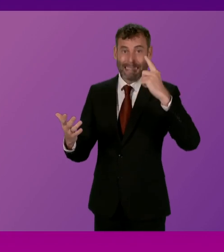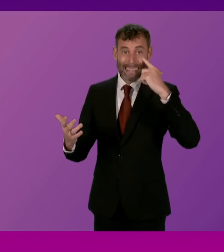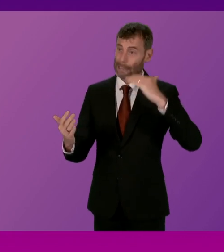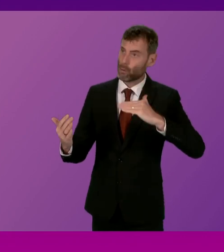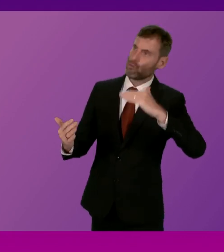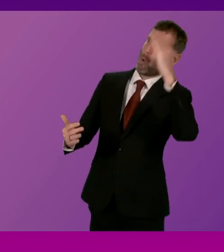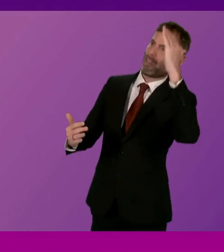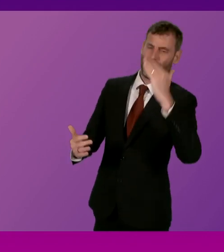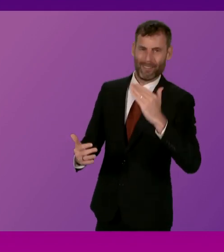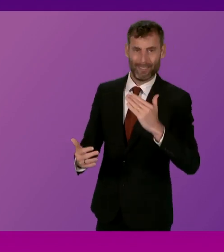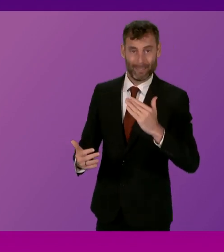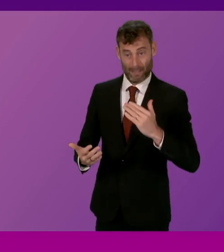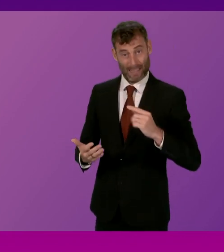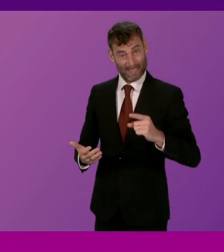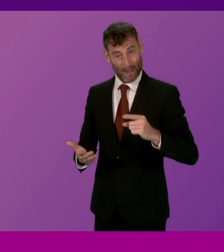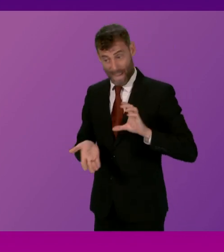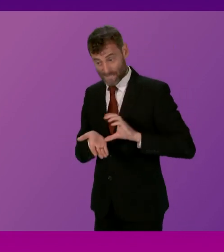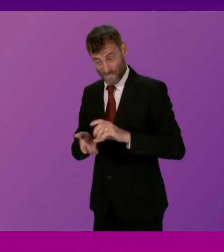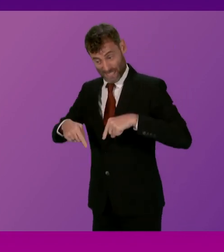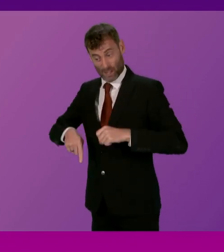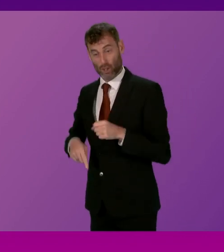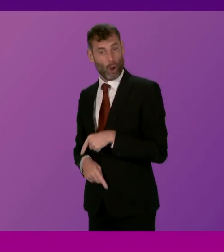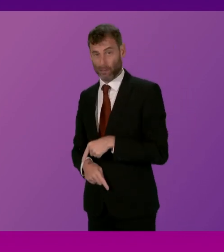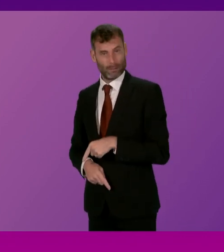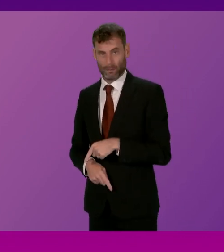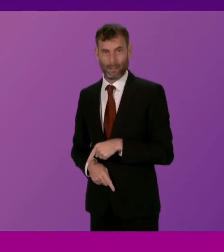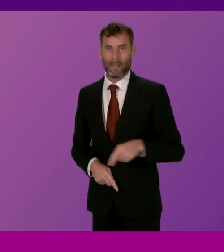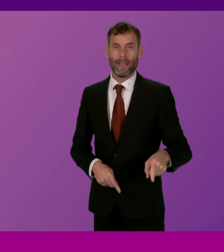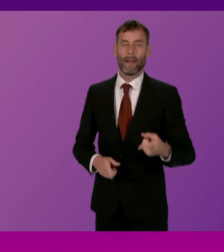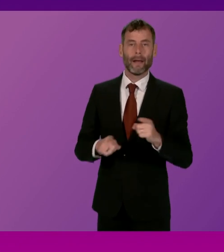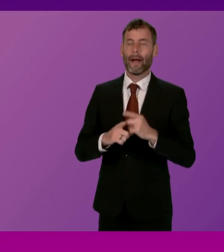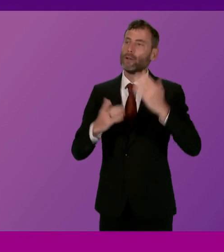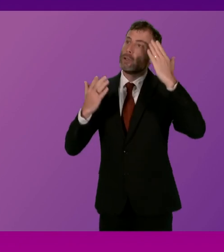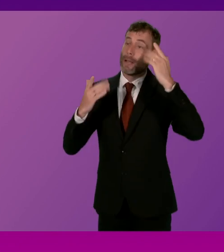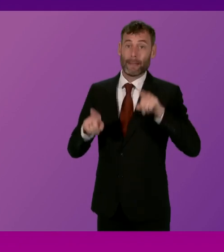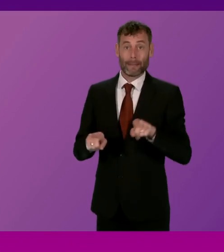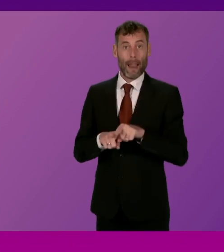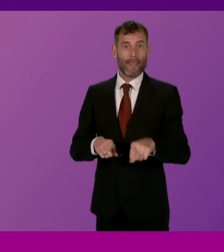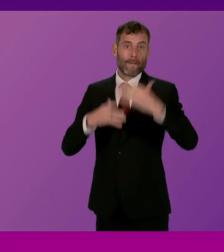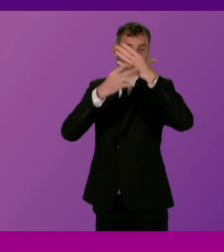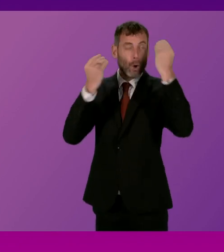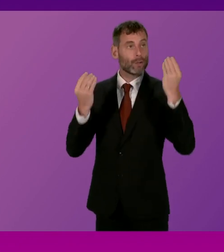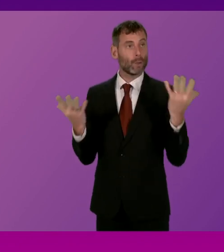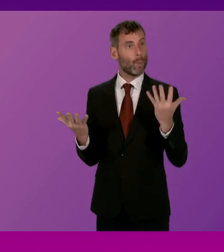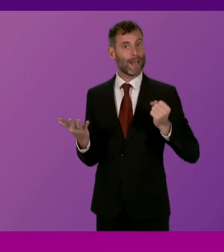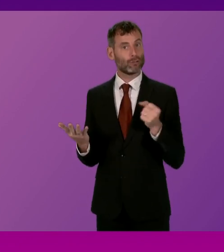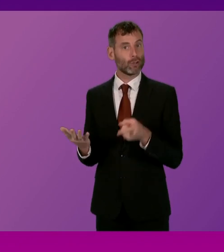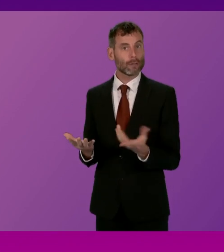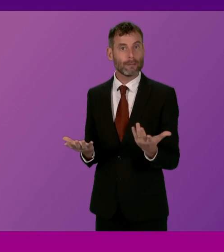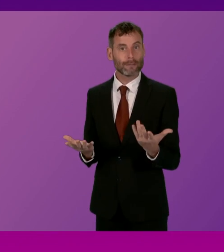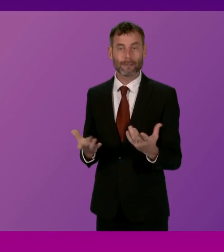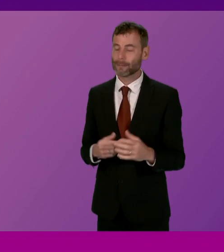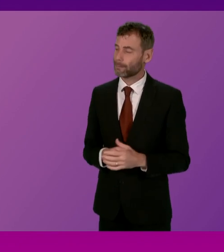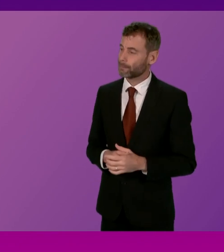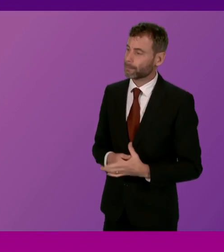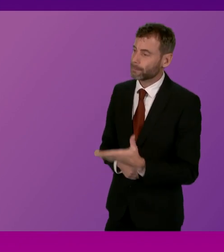Forget investing in Scotland—the Tories cannot even find Scotland on the map.